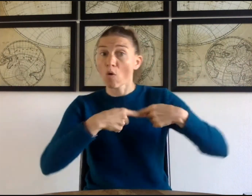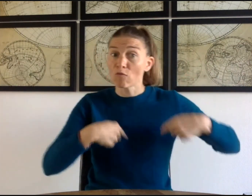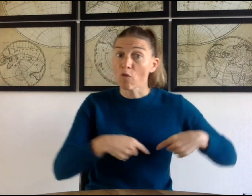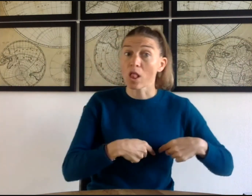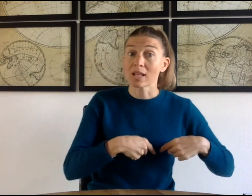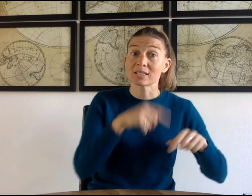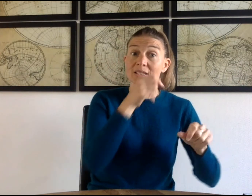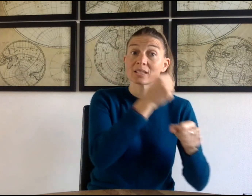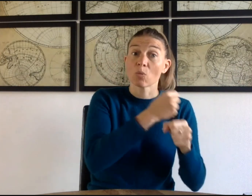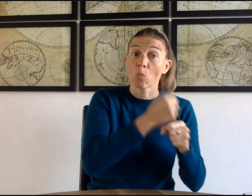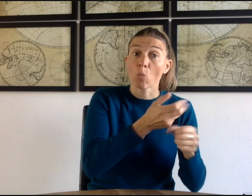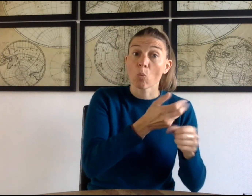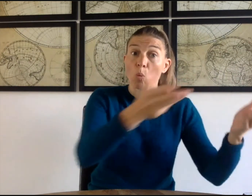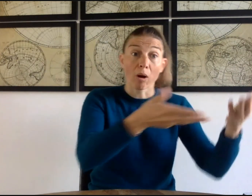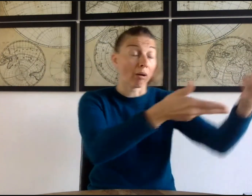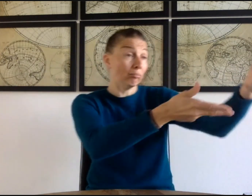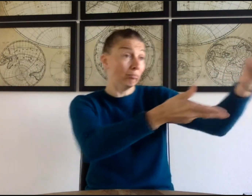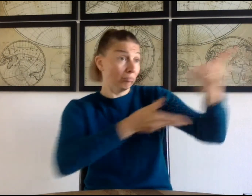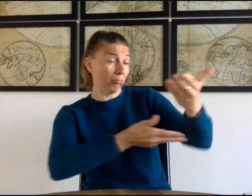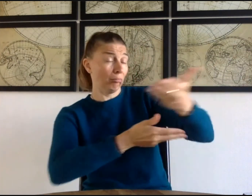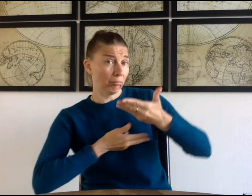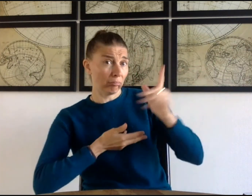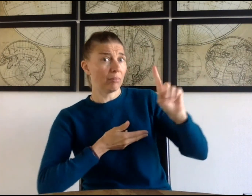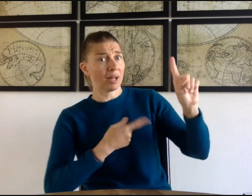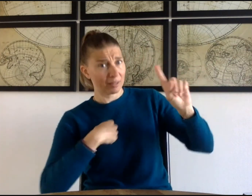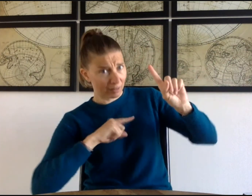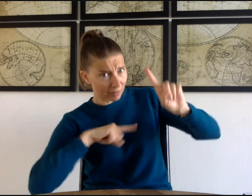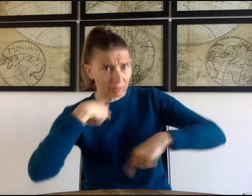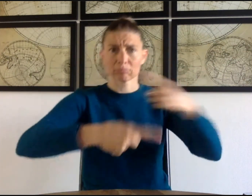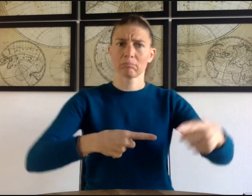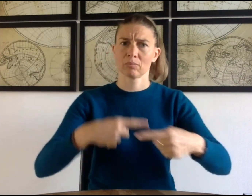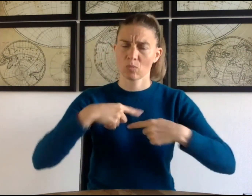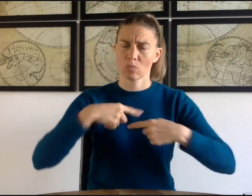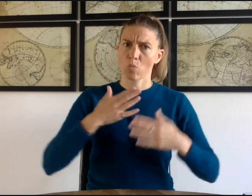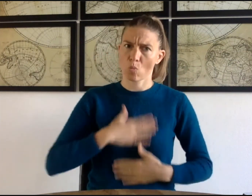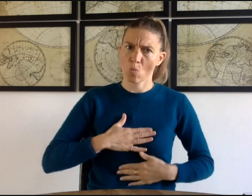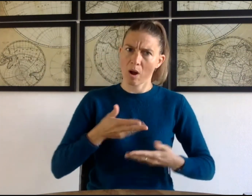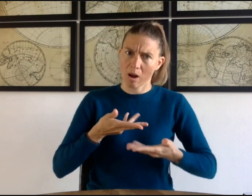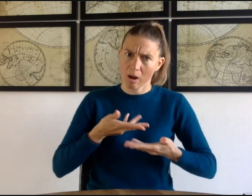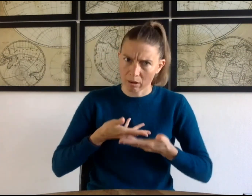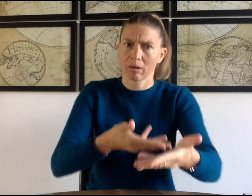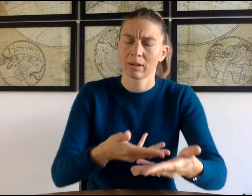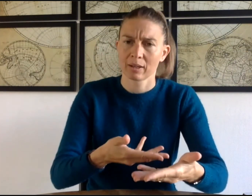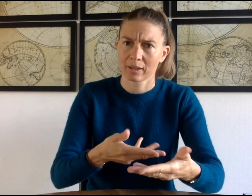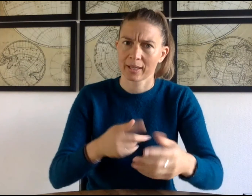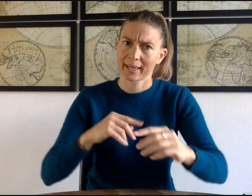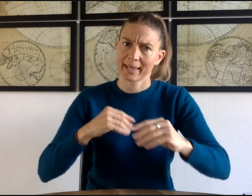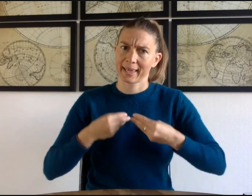we want to be part of society and give back what the society gives us.